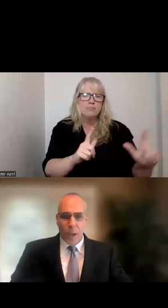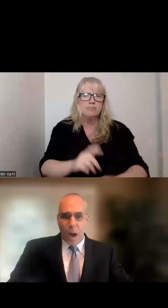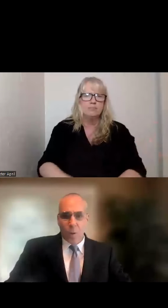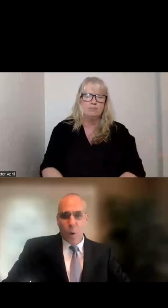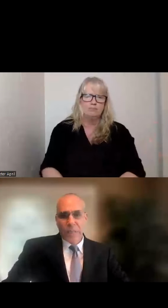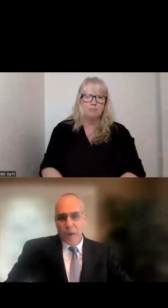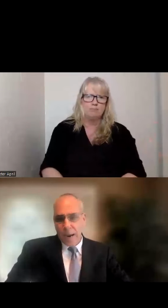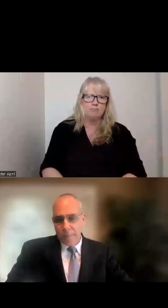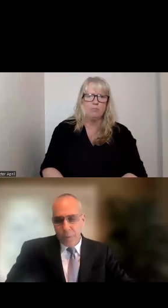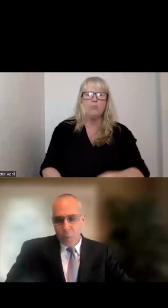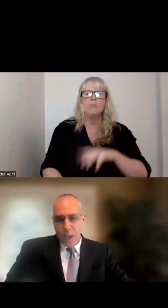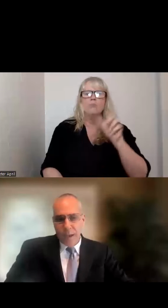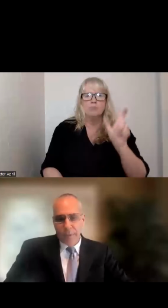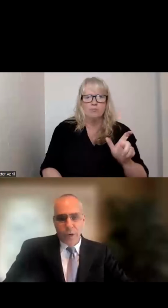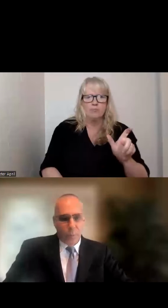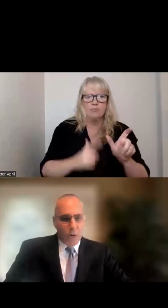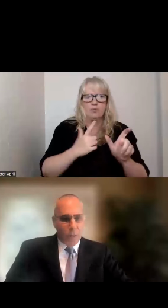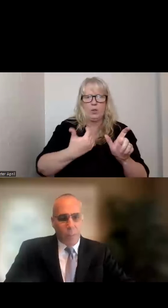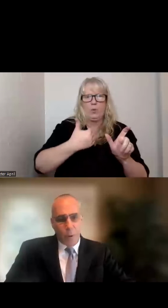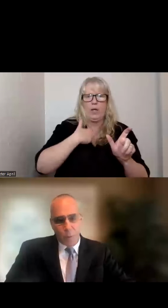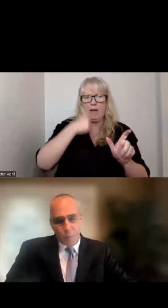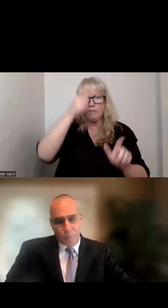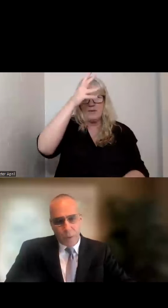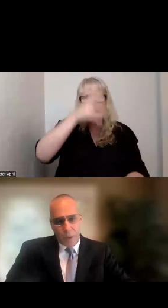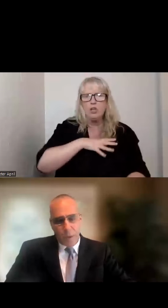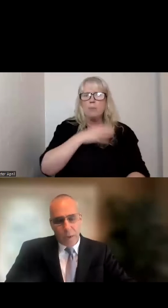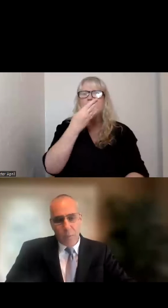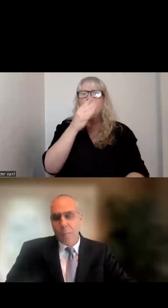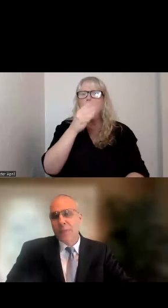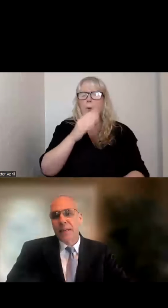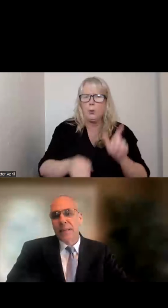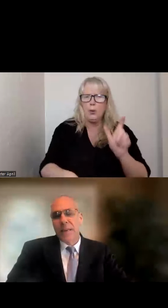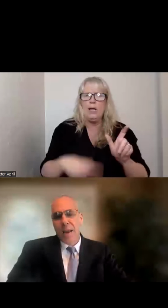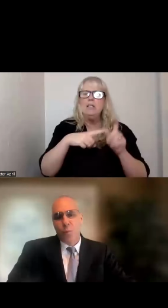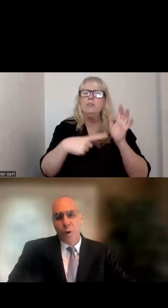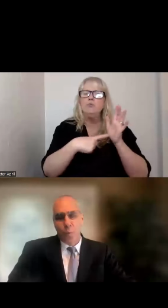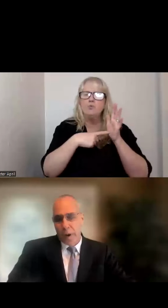ON ONE SIDE WE HAVE THE GENTLEMAN IN THE BLUE. HE REPRESENTS 911